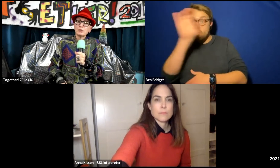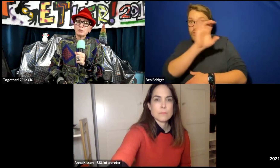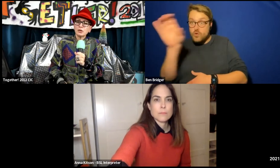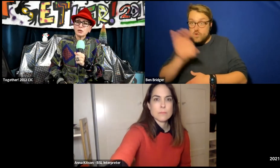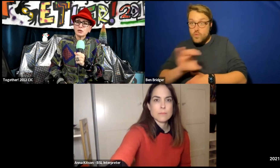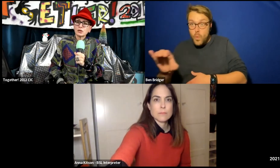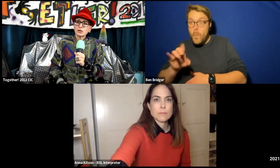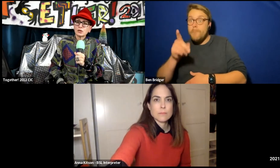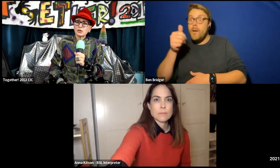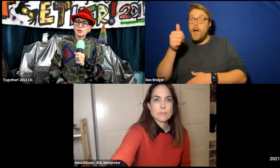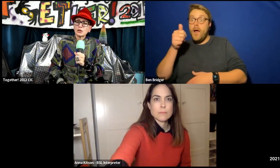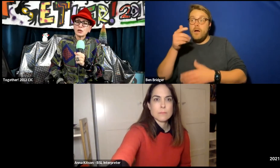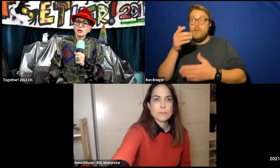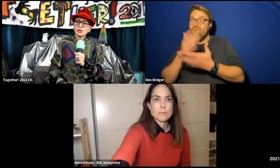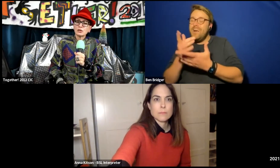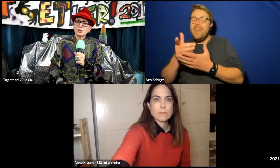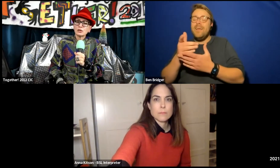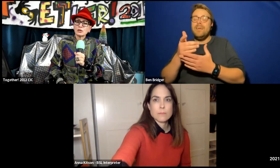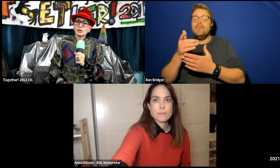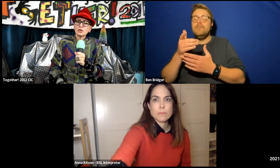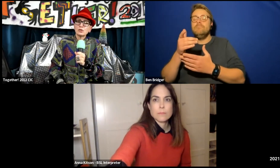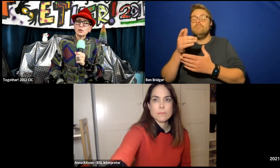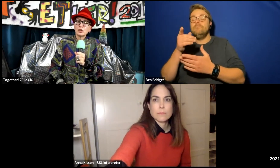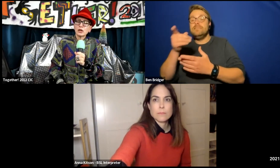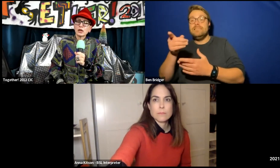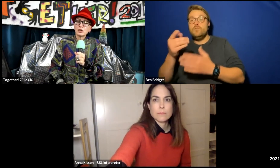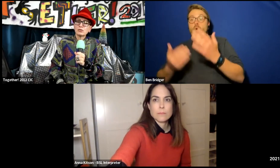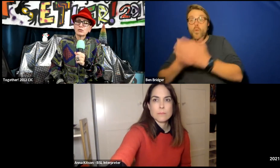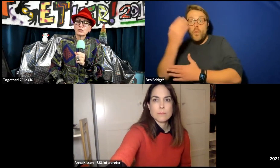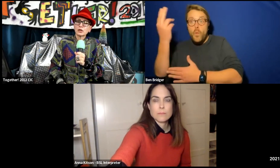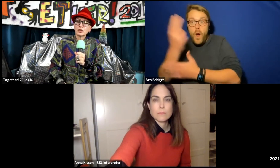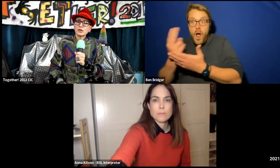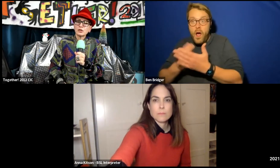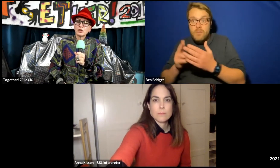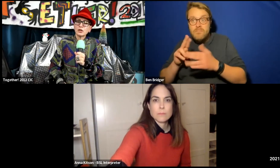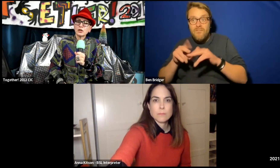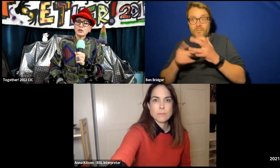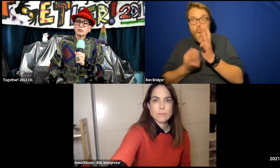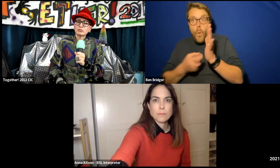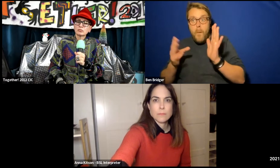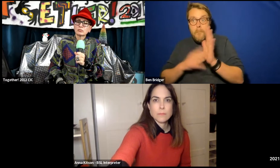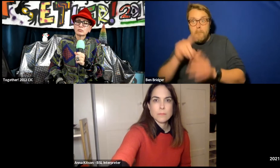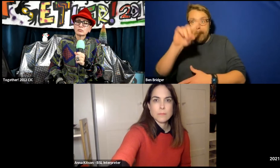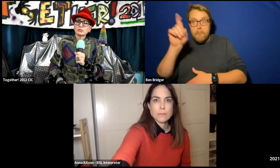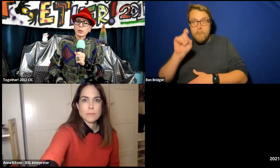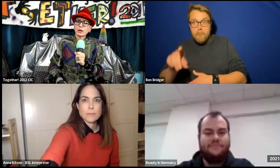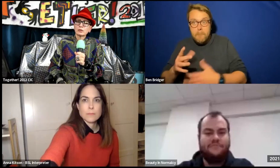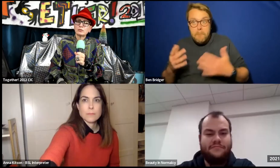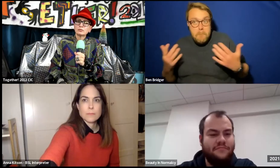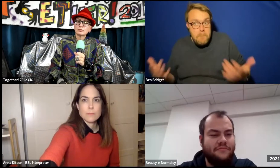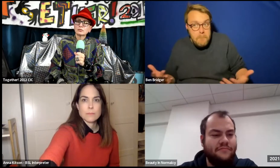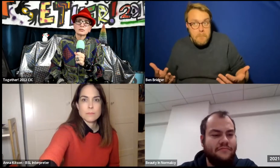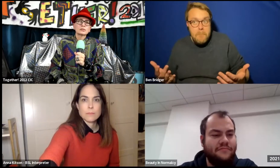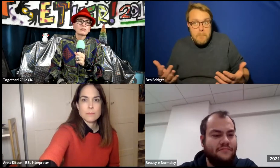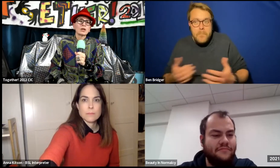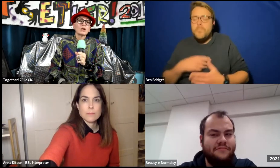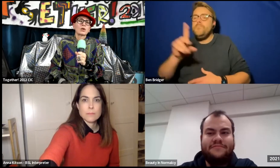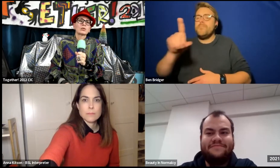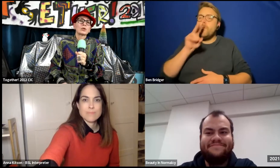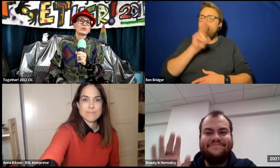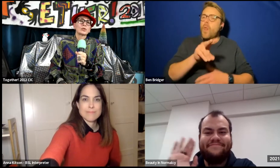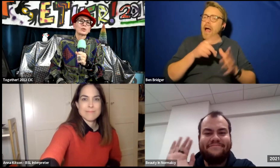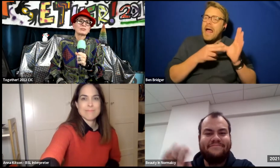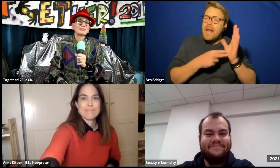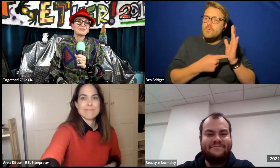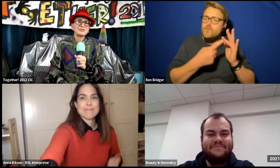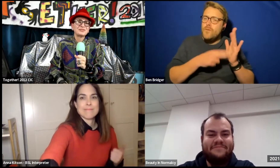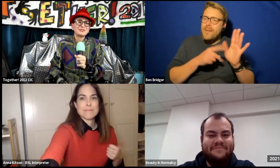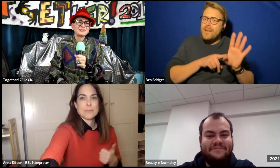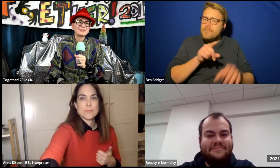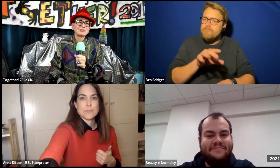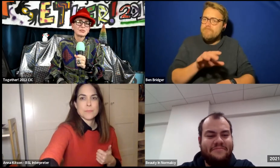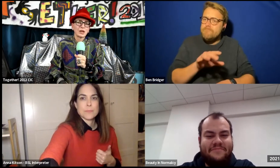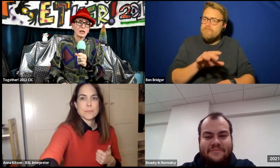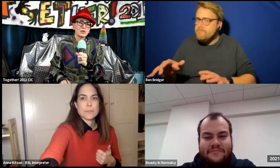Let me just see -- do we have Anthony.